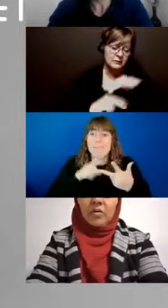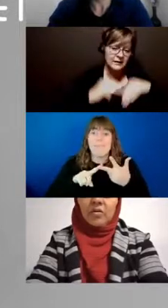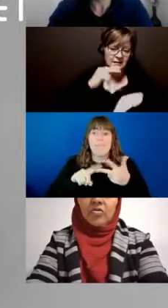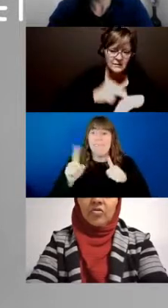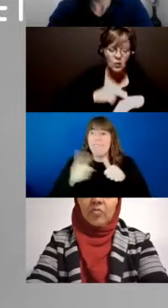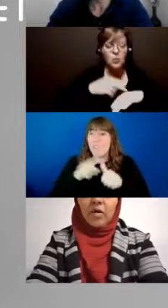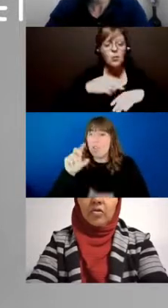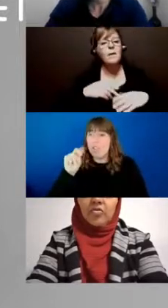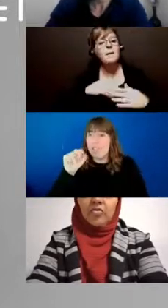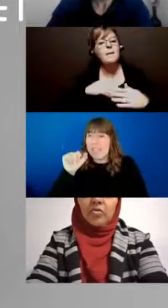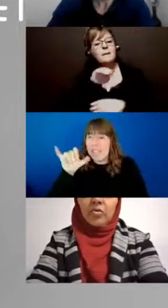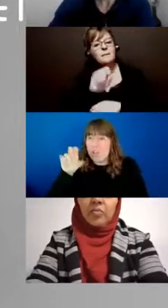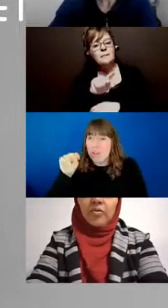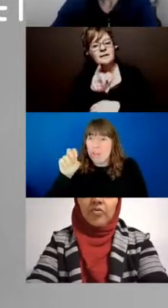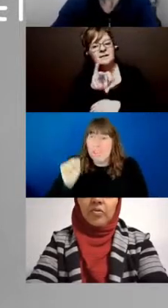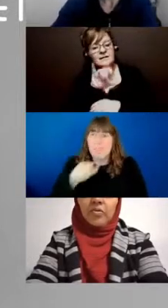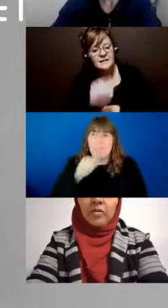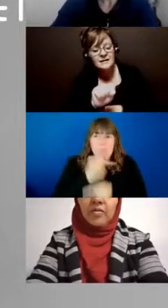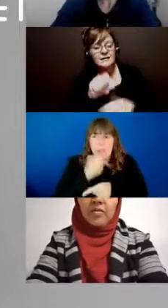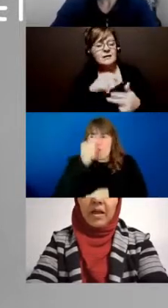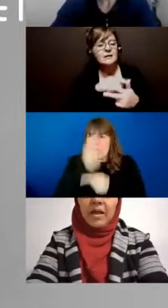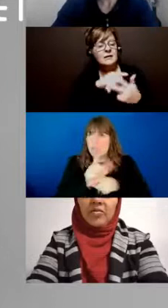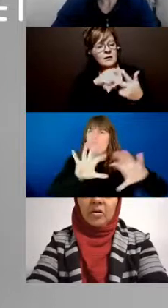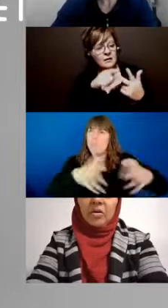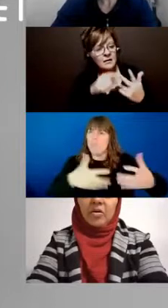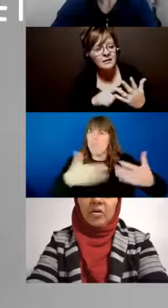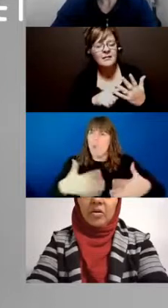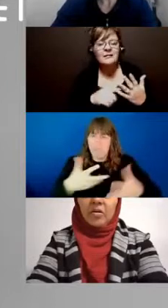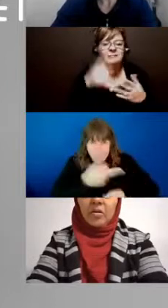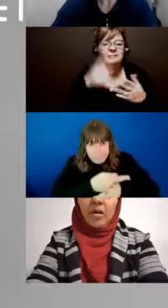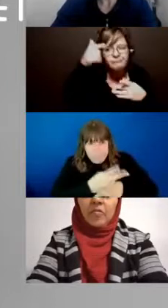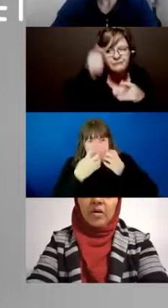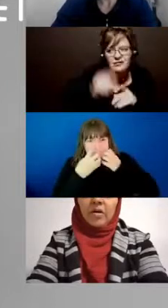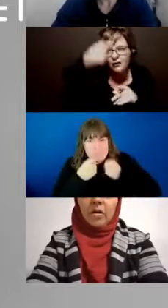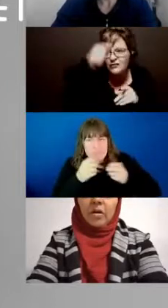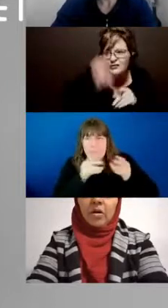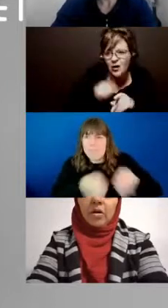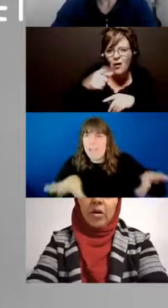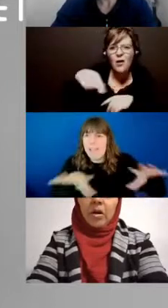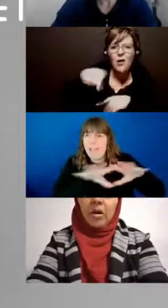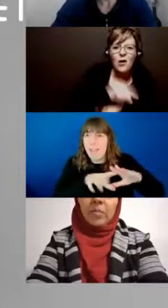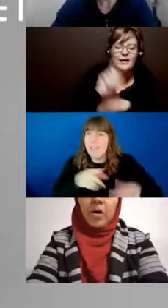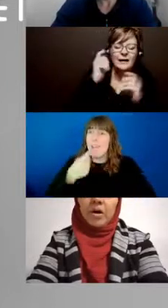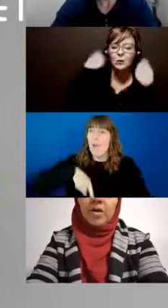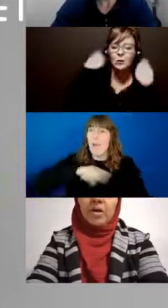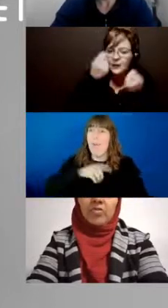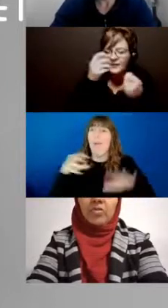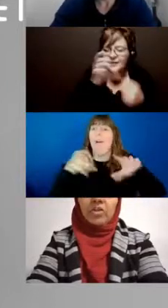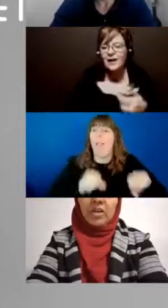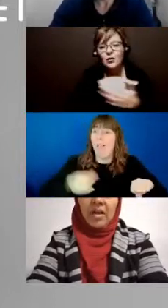sisters and brothers who have preserved this land that we all occupy and enjoy today